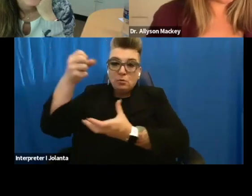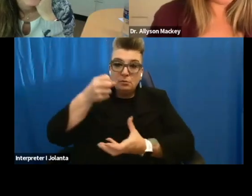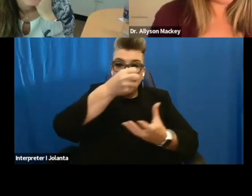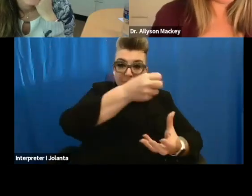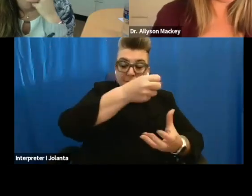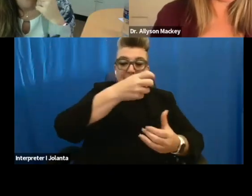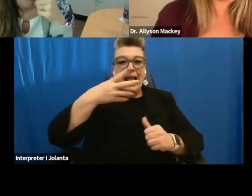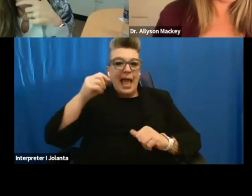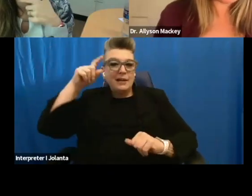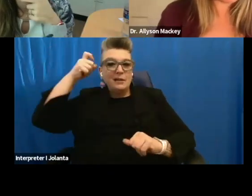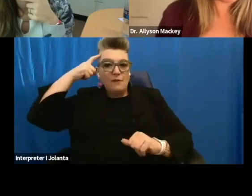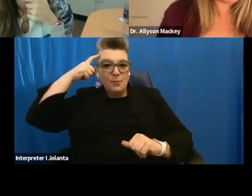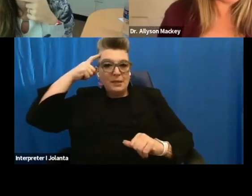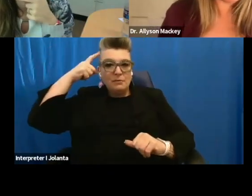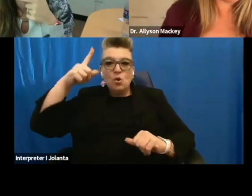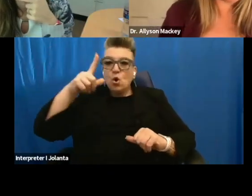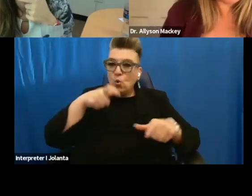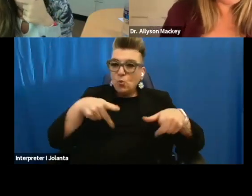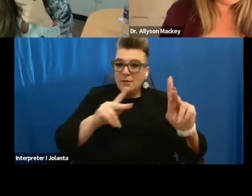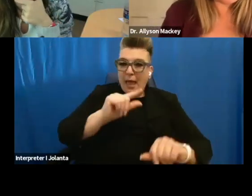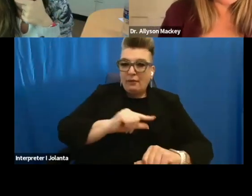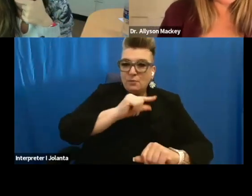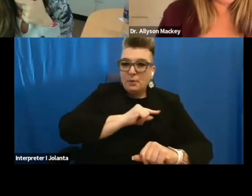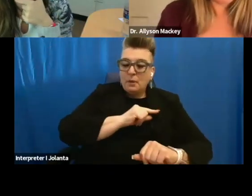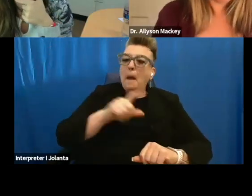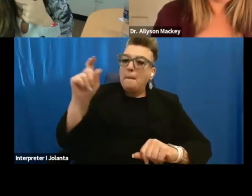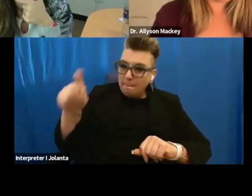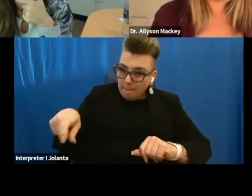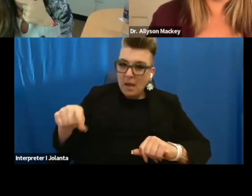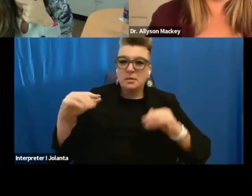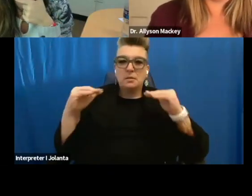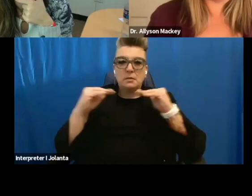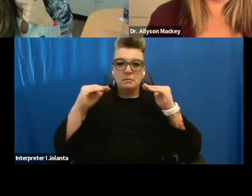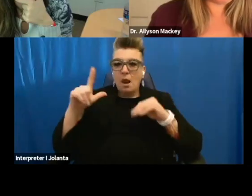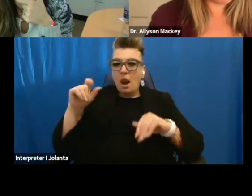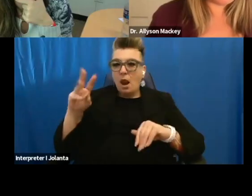eligible so families have to be low-income to participate um and they have to be in high